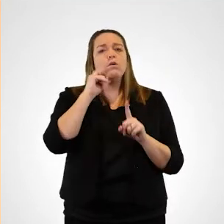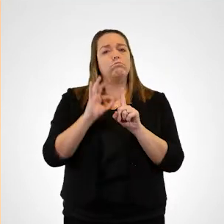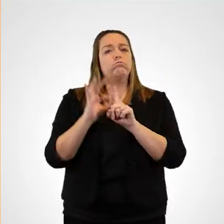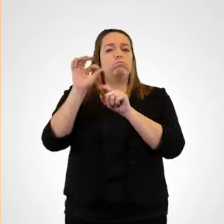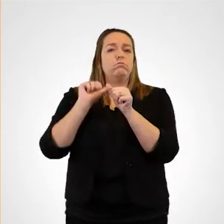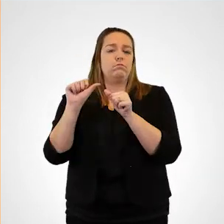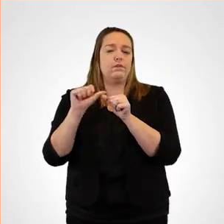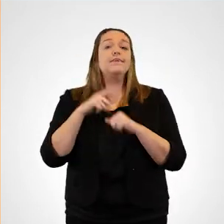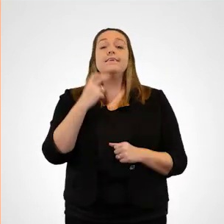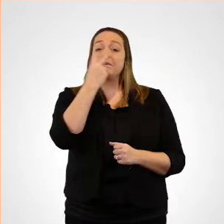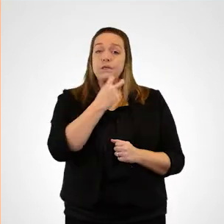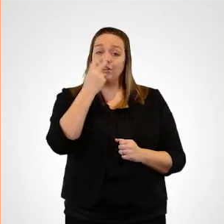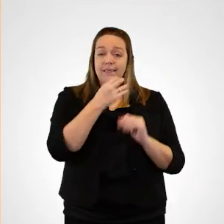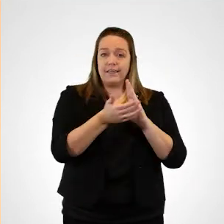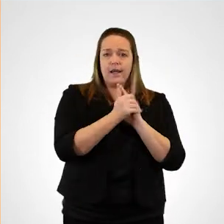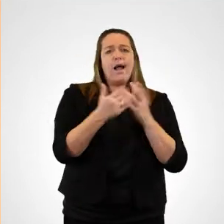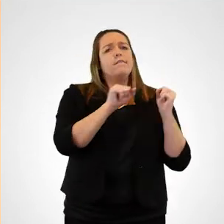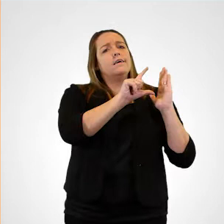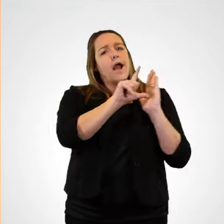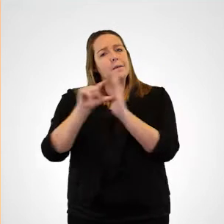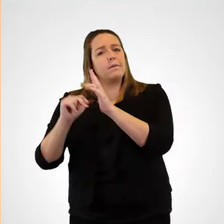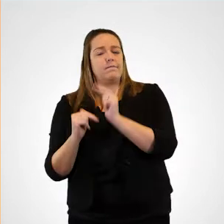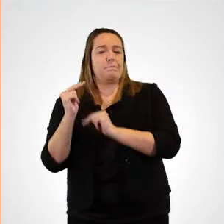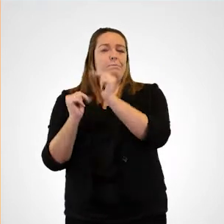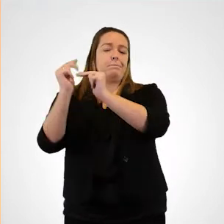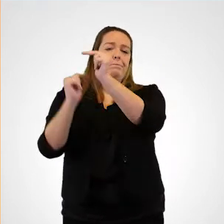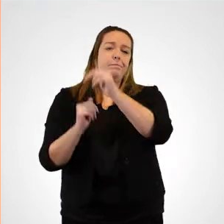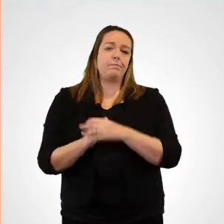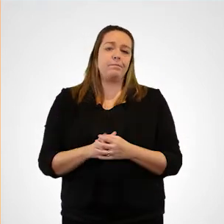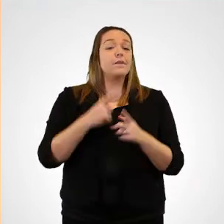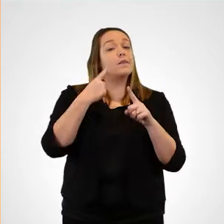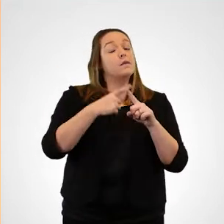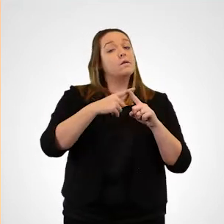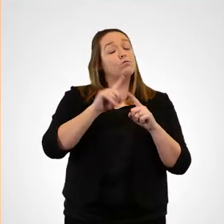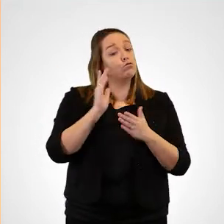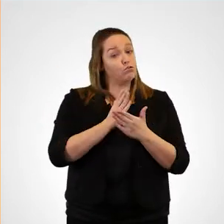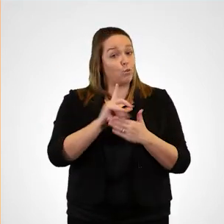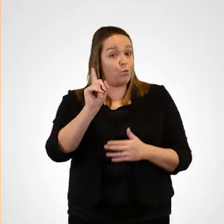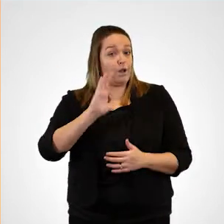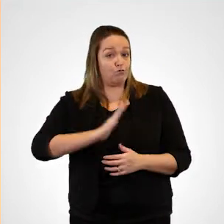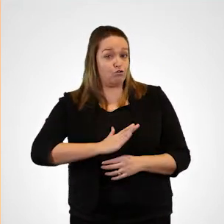because speechreading skills develop over time. But interestingly, for the most part - and I say "for the most part"